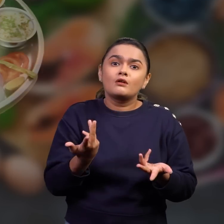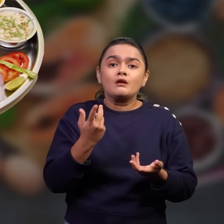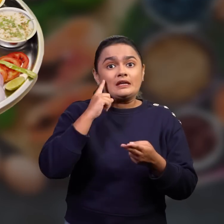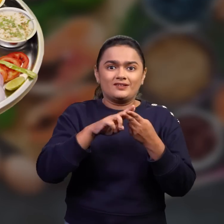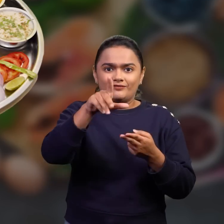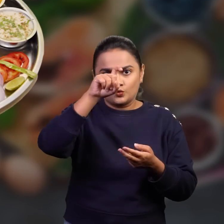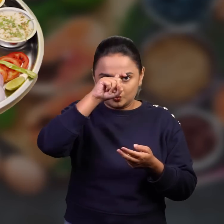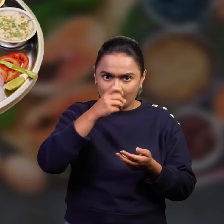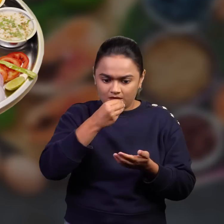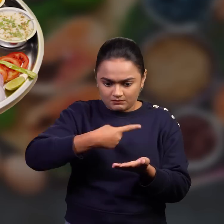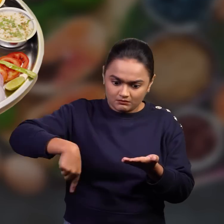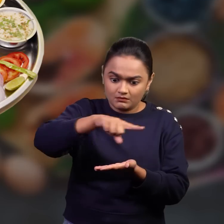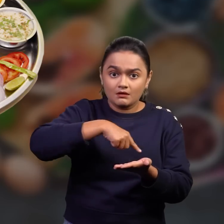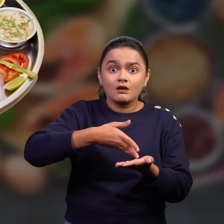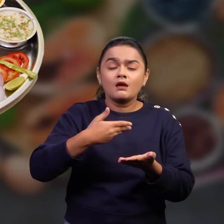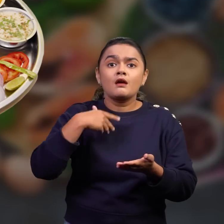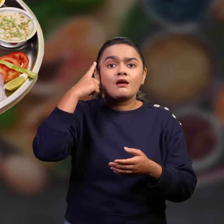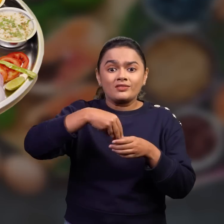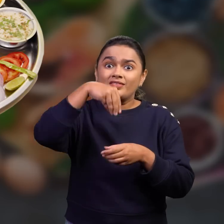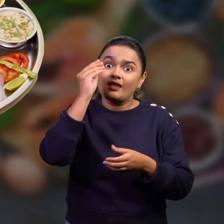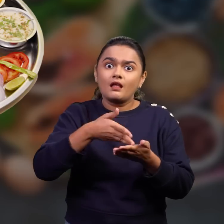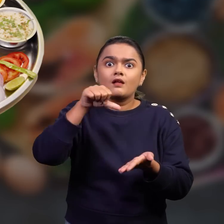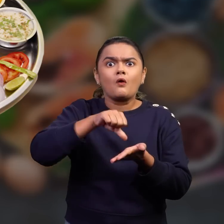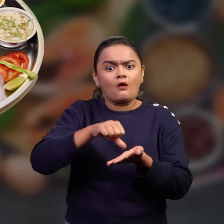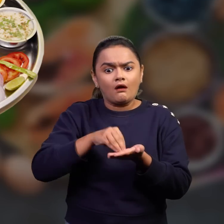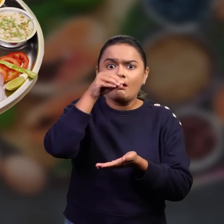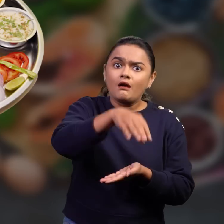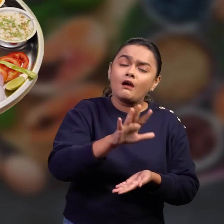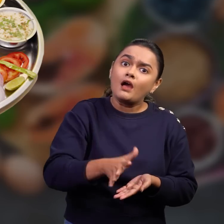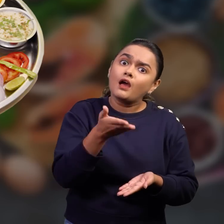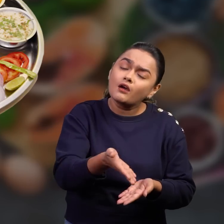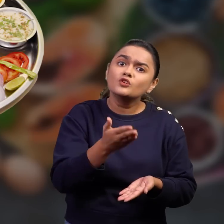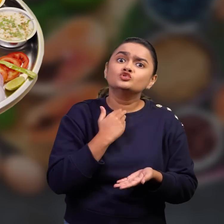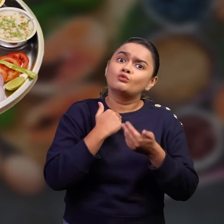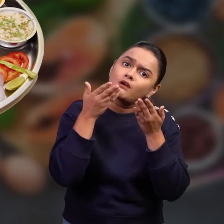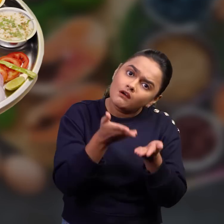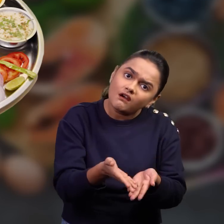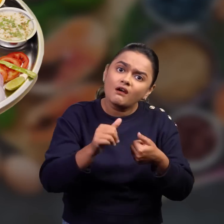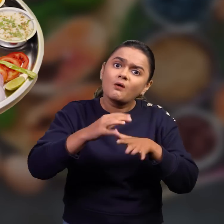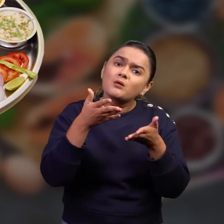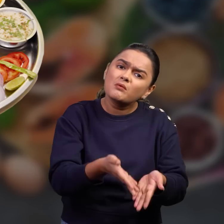If it is a Gujarati diet, jaggery is even added to dal. This again increases sugar intake.